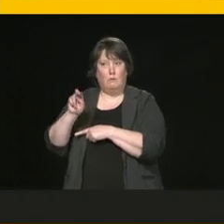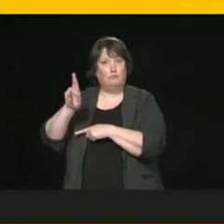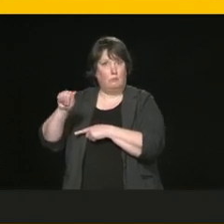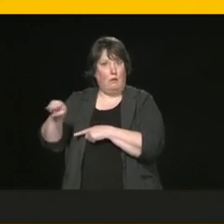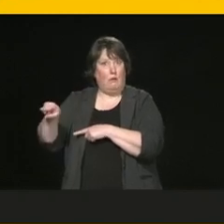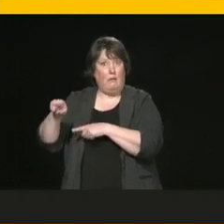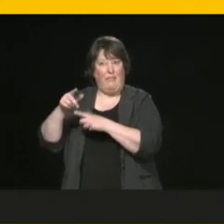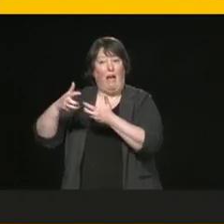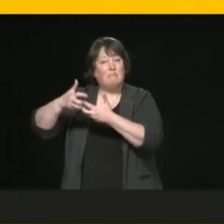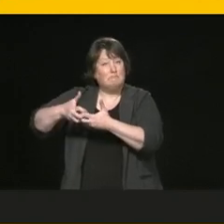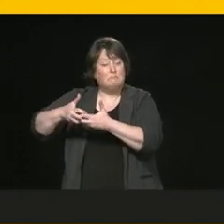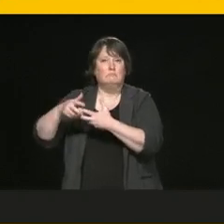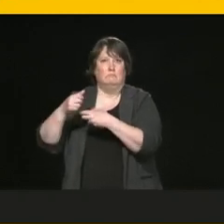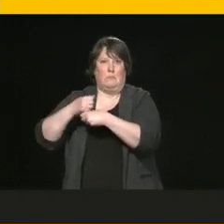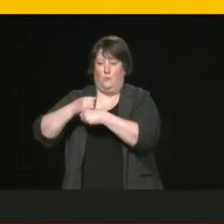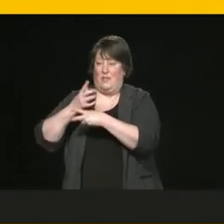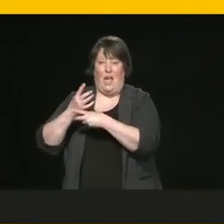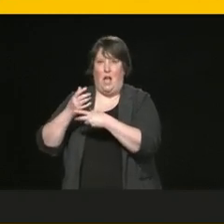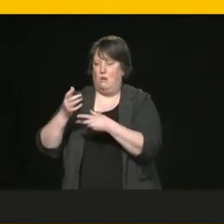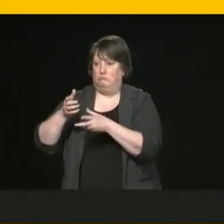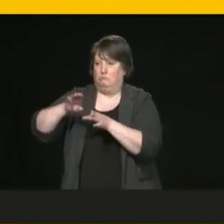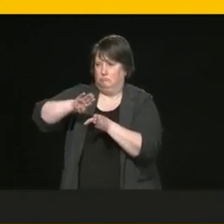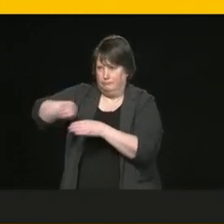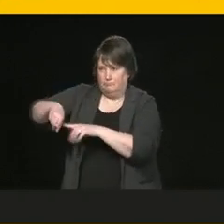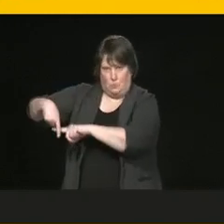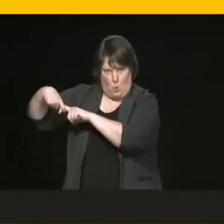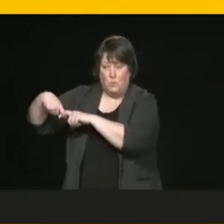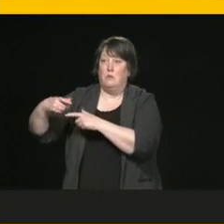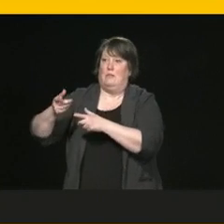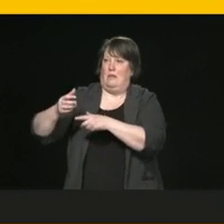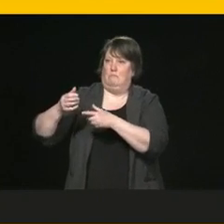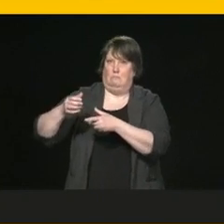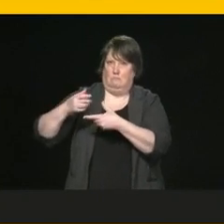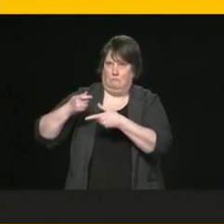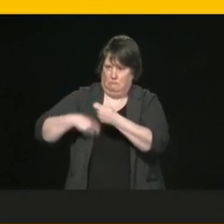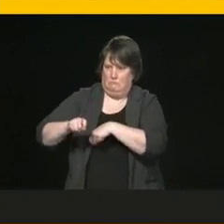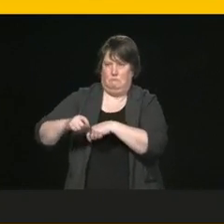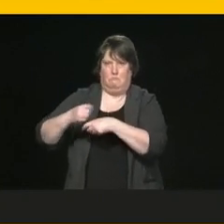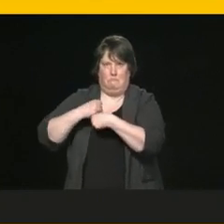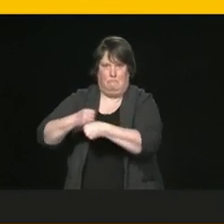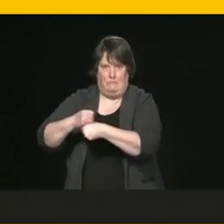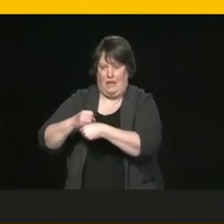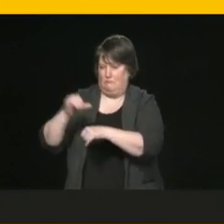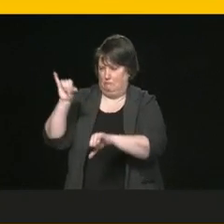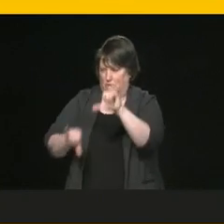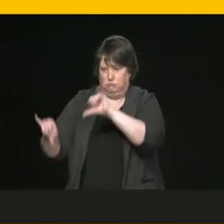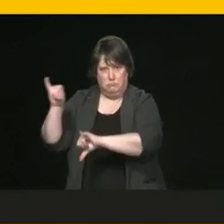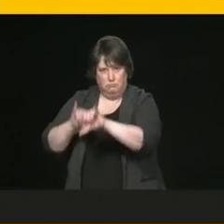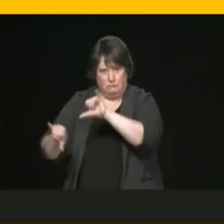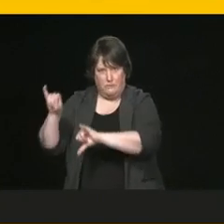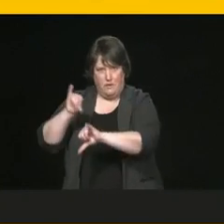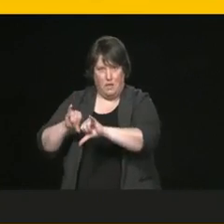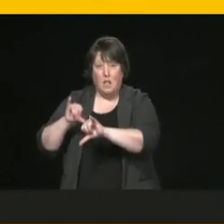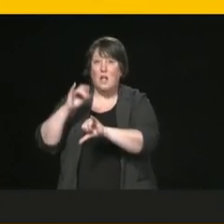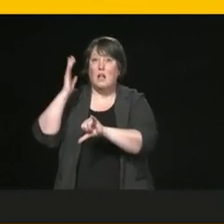THE BUSINESS LUMEN ULTRA NEW BRUNSWICKS RAMPING UP ITS PRODUCTION CAPACITY IN ORDER TO PROVIDE